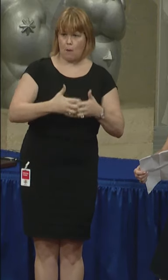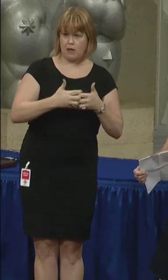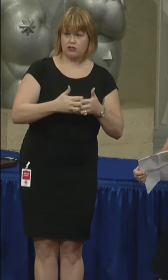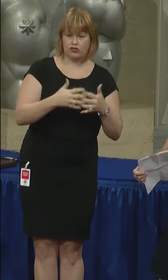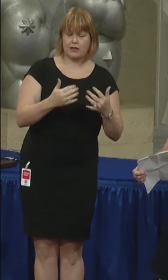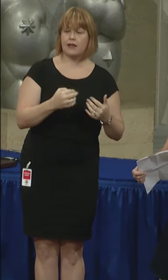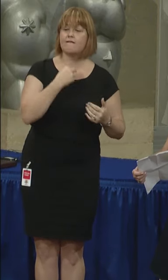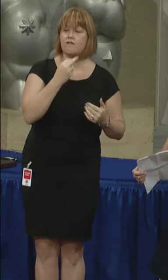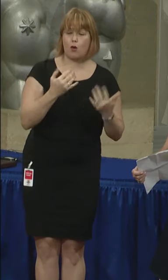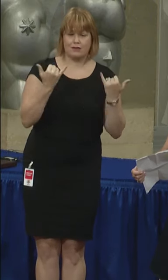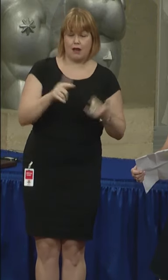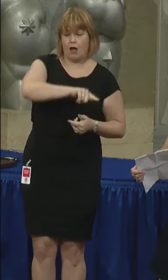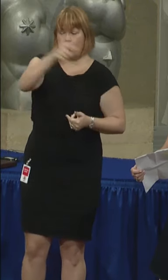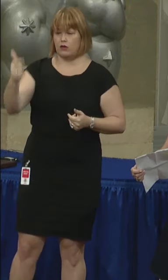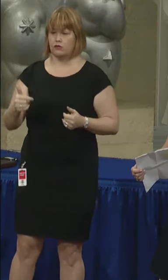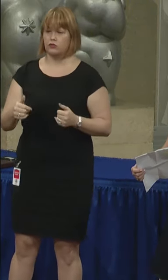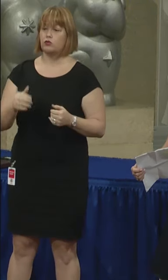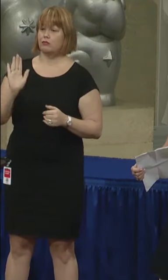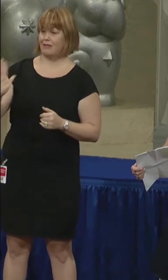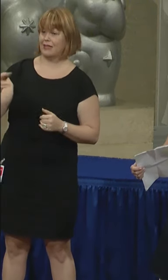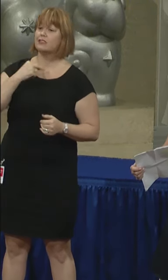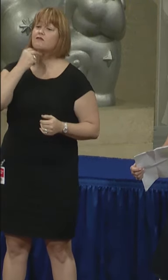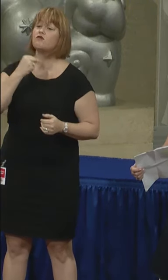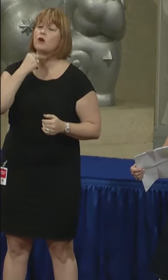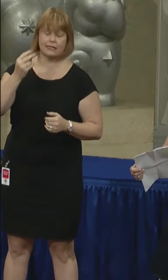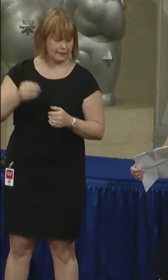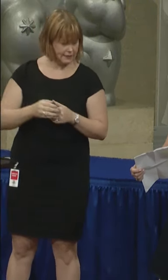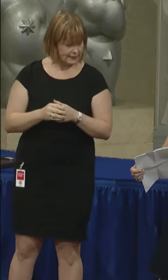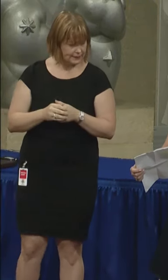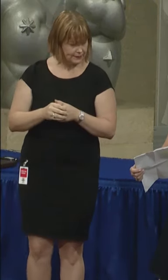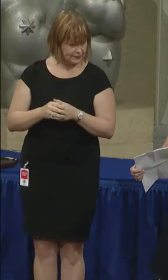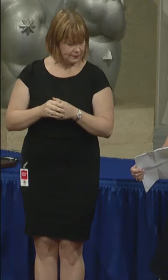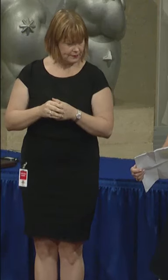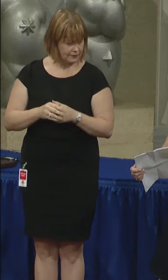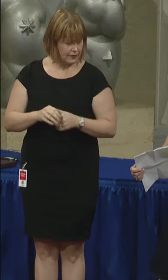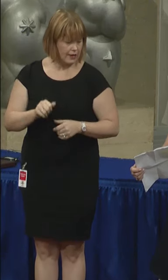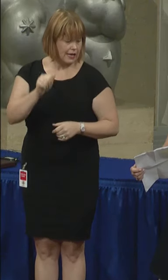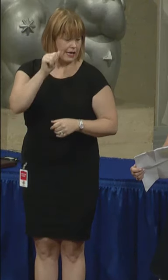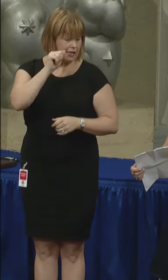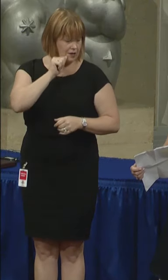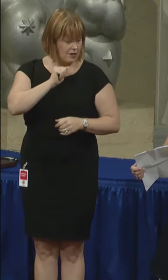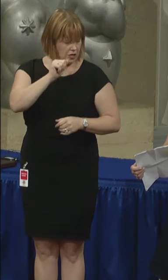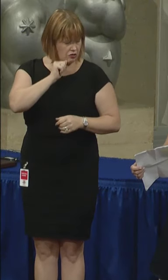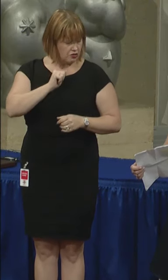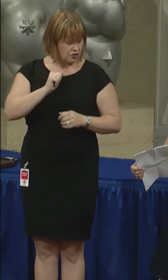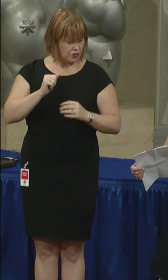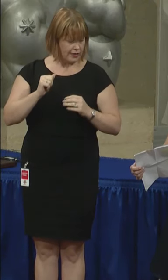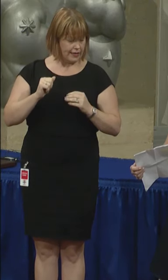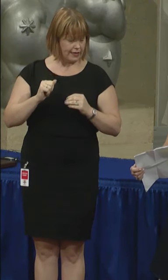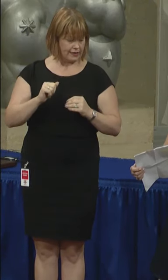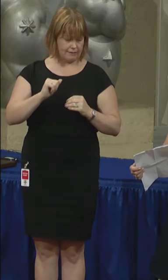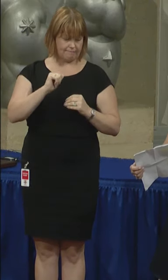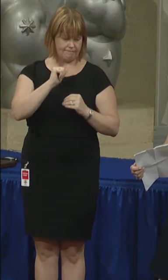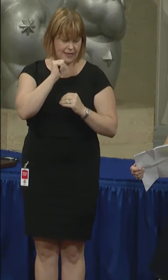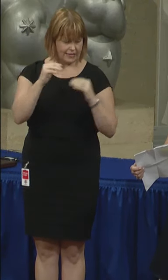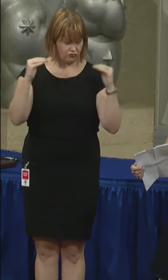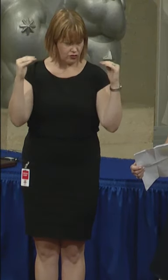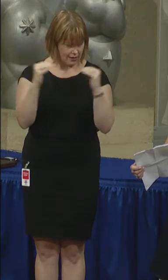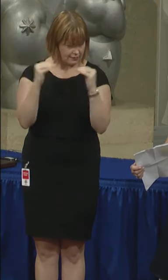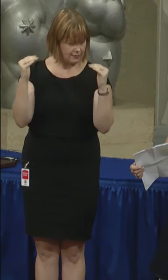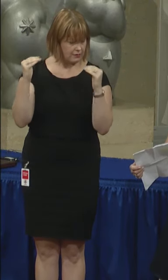OUT OF SIGHT, OUT OF MIND,